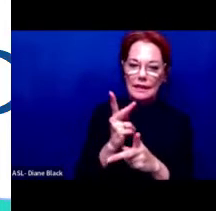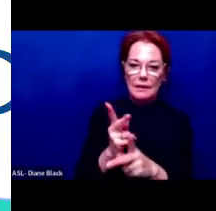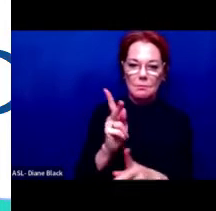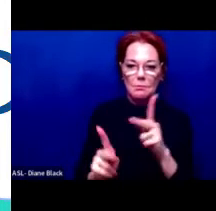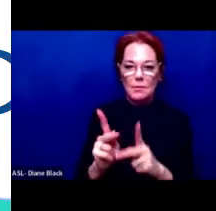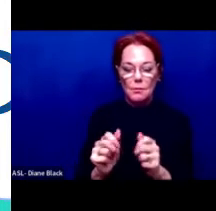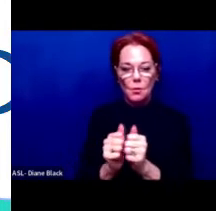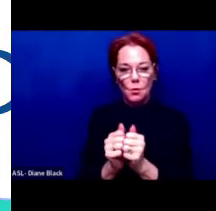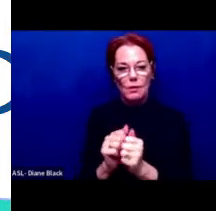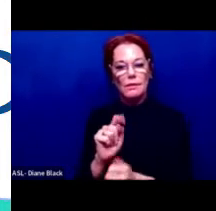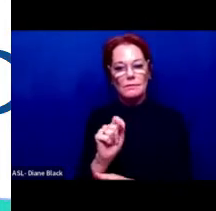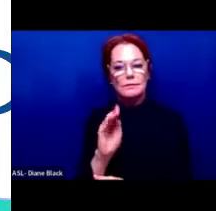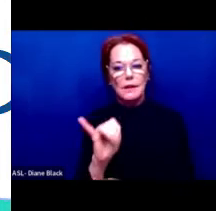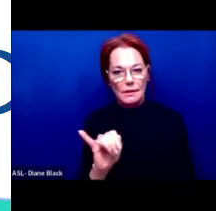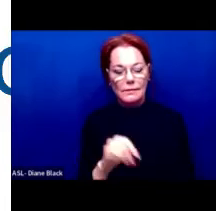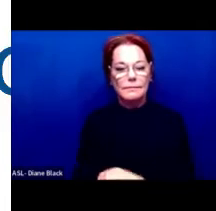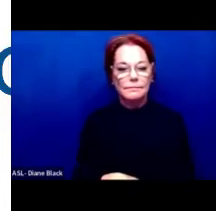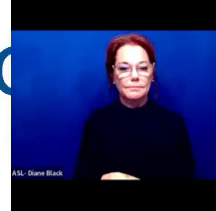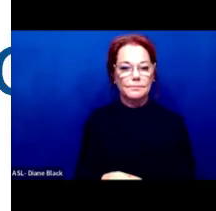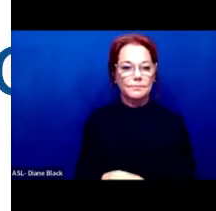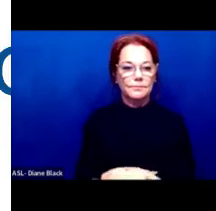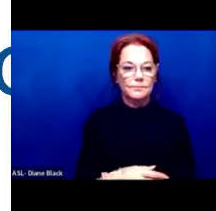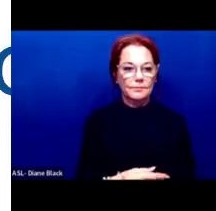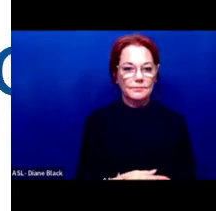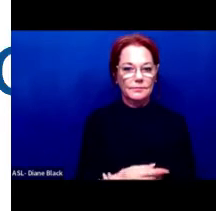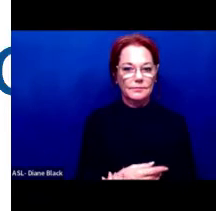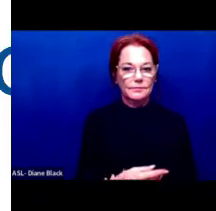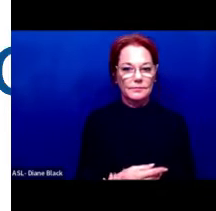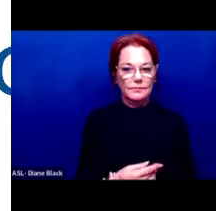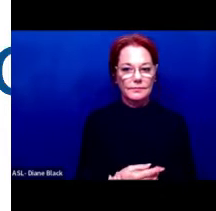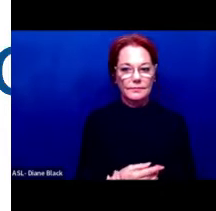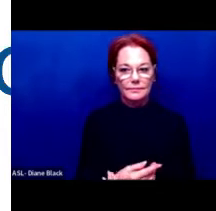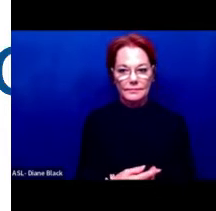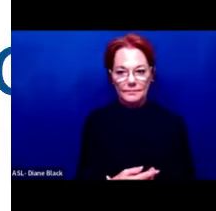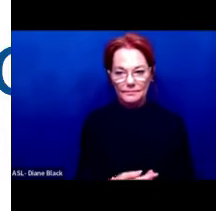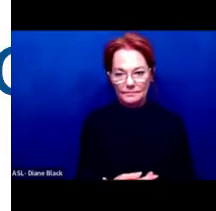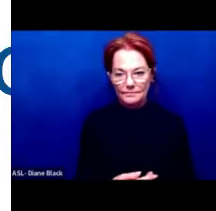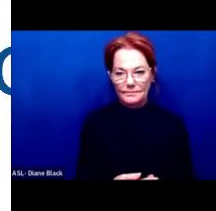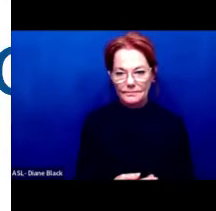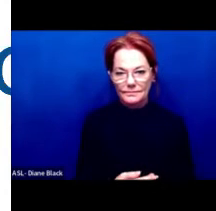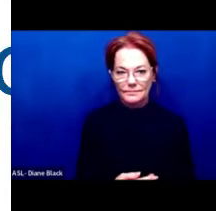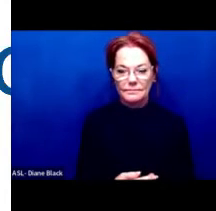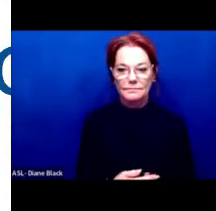brain injury. Next slide. Just want to briefly show this